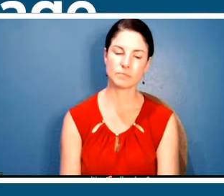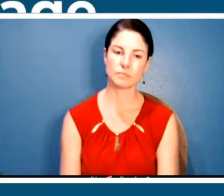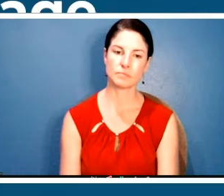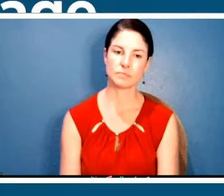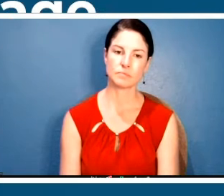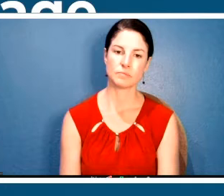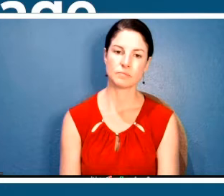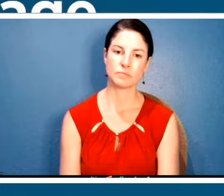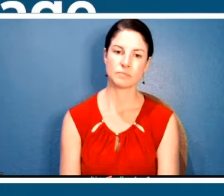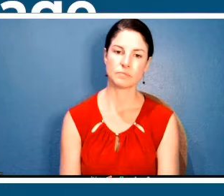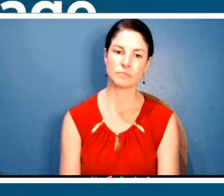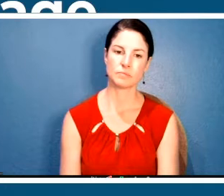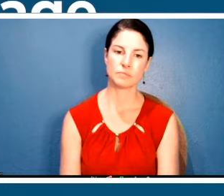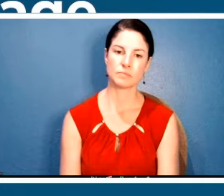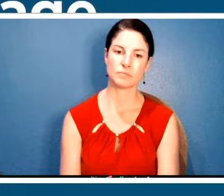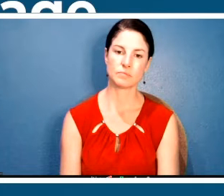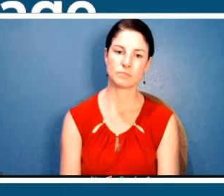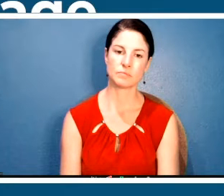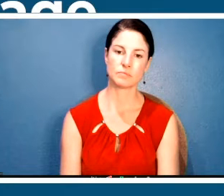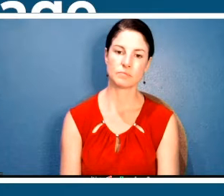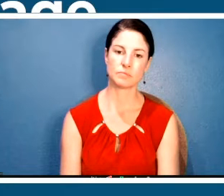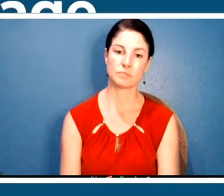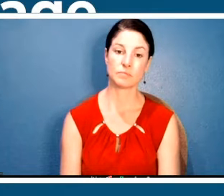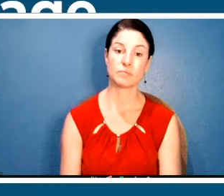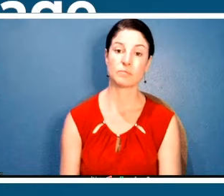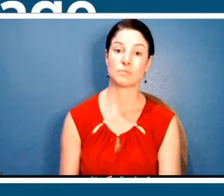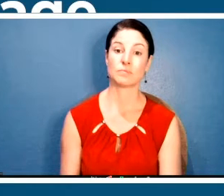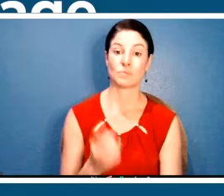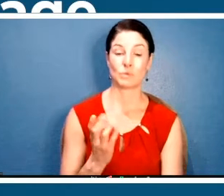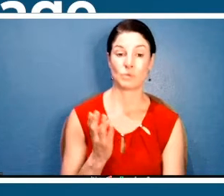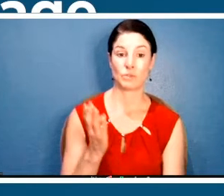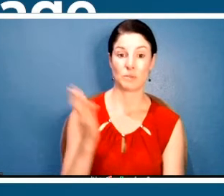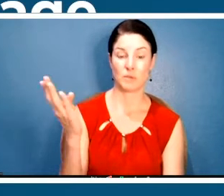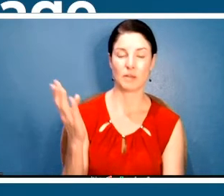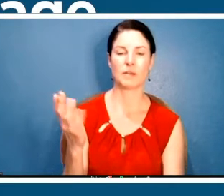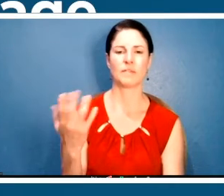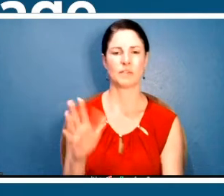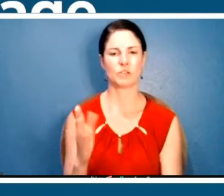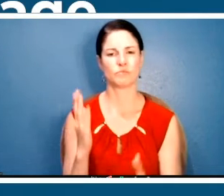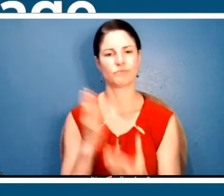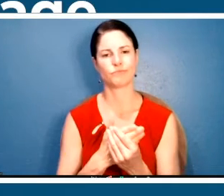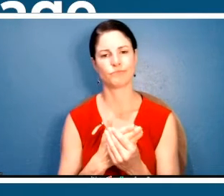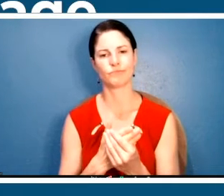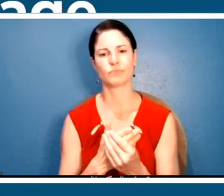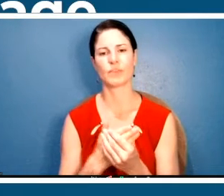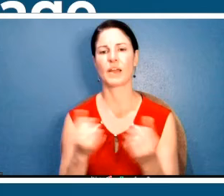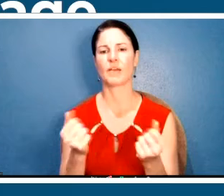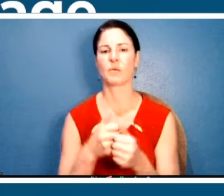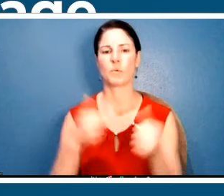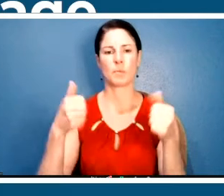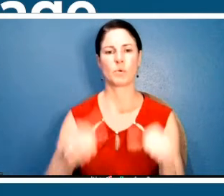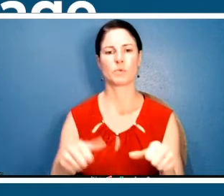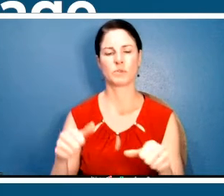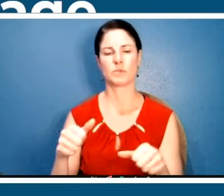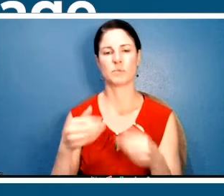SacGov: Please note that all submissions are part of the public record and will be posted in their entirety to the public comments web page.